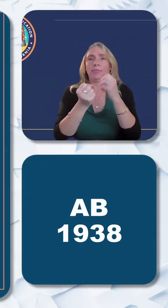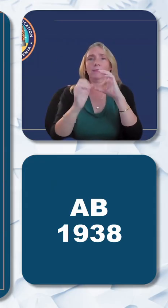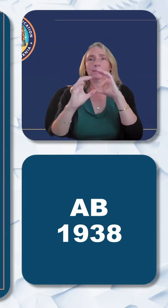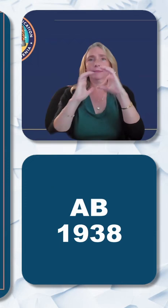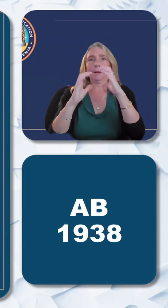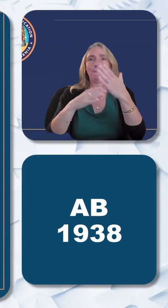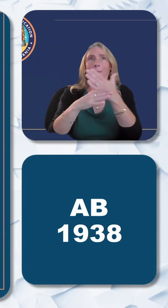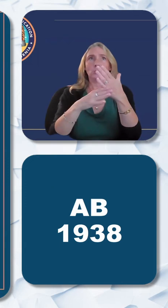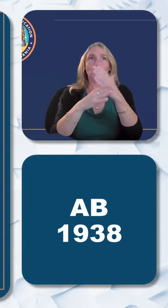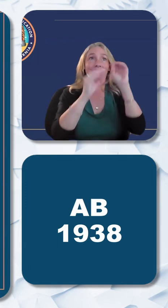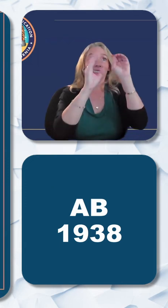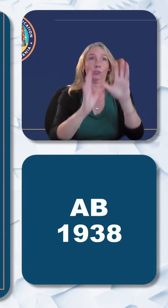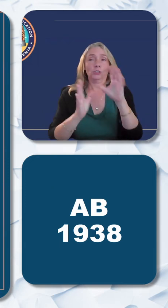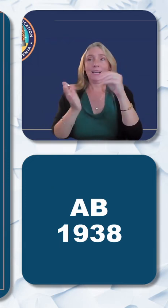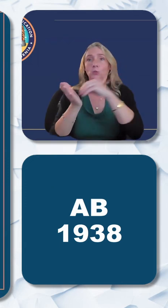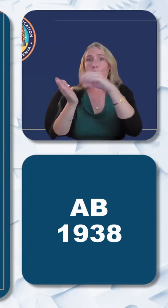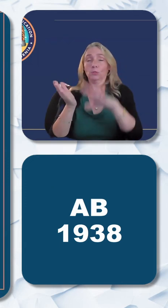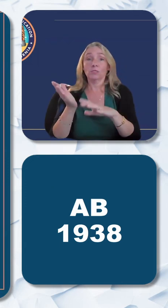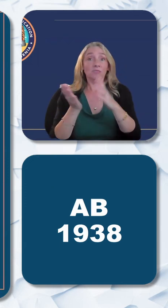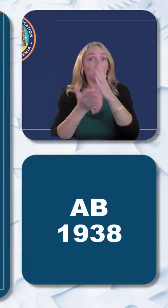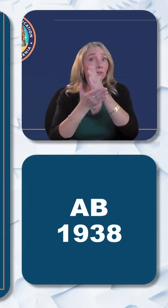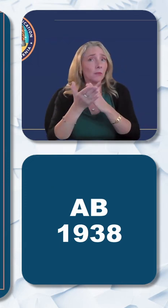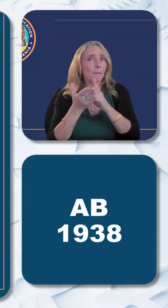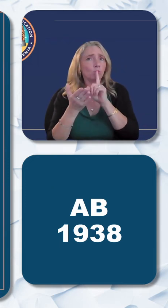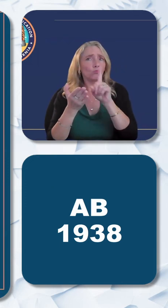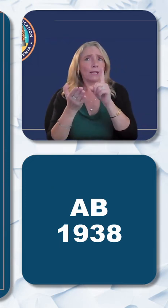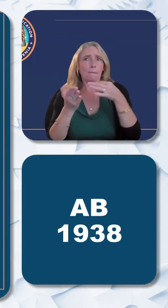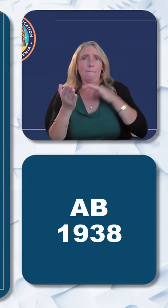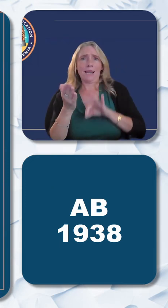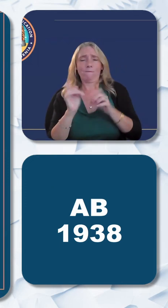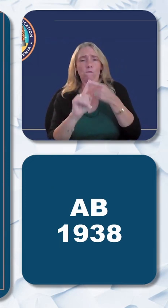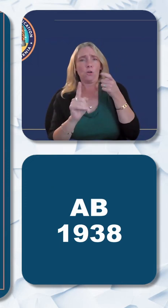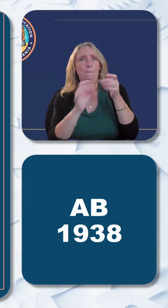And it's really there to support that communication between the teacher and the